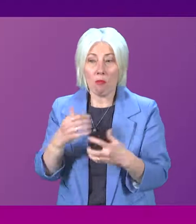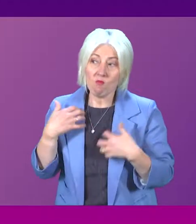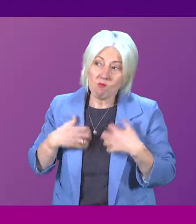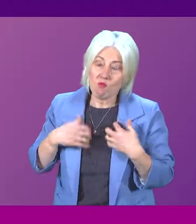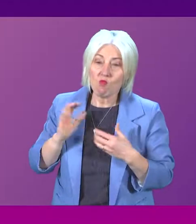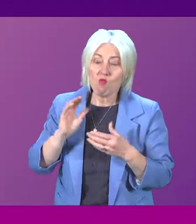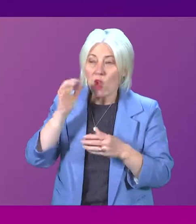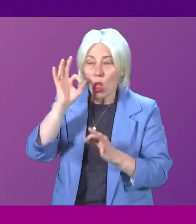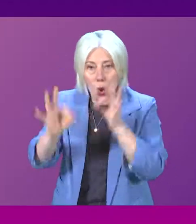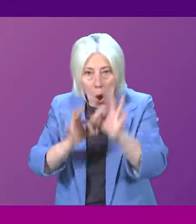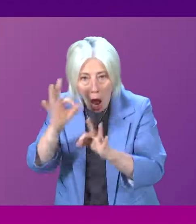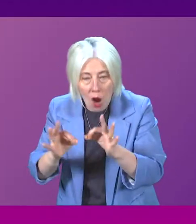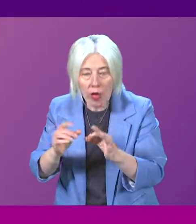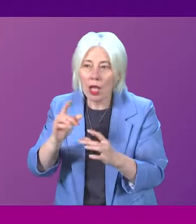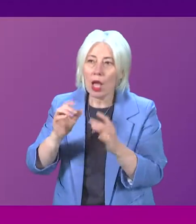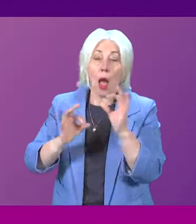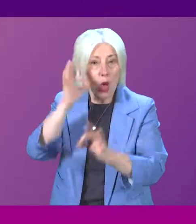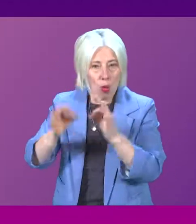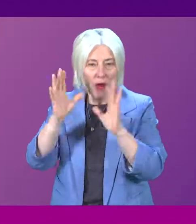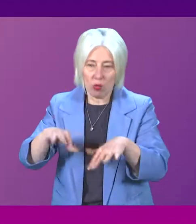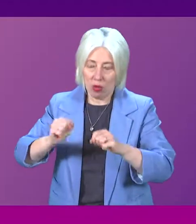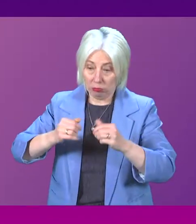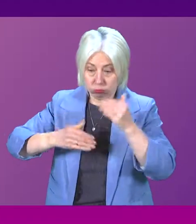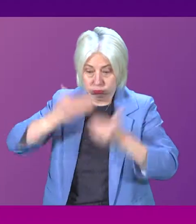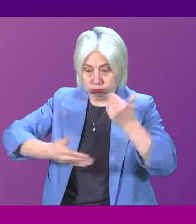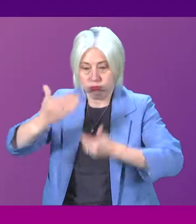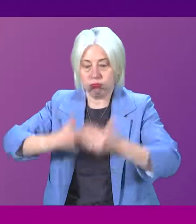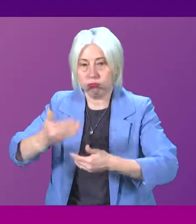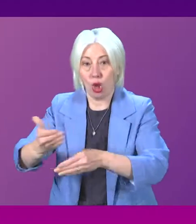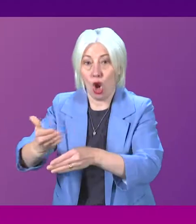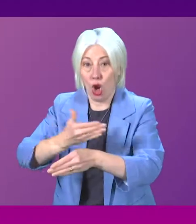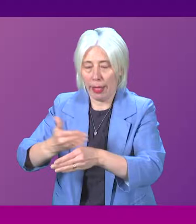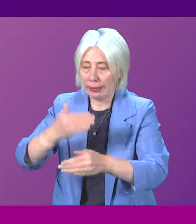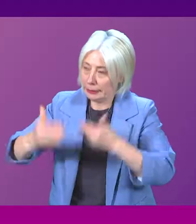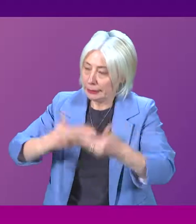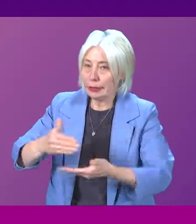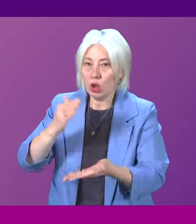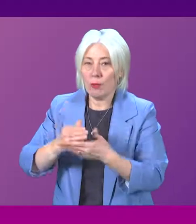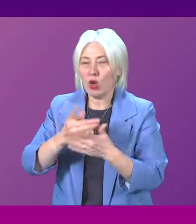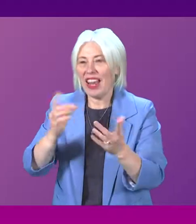and the inquiry needs to make progress at an early stage to ensure that we address those questions.